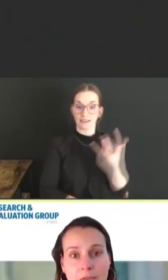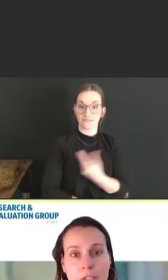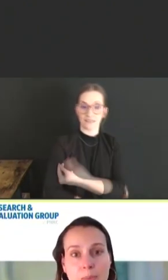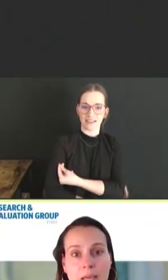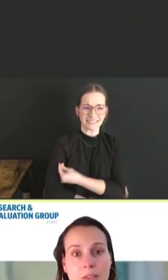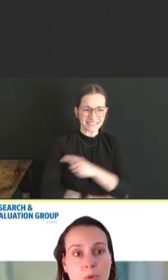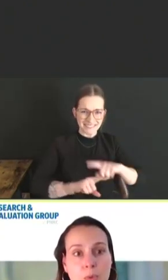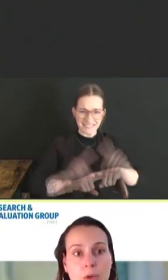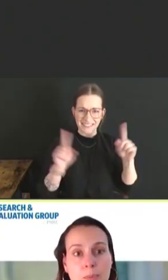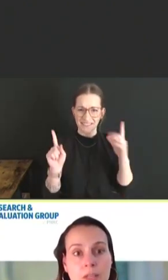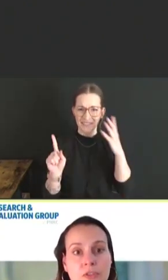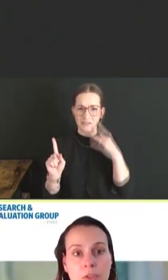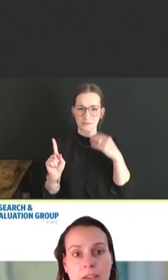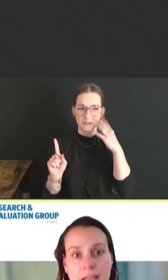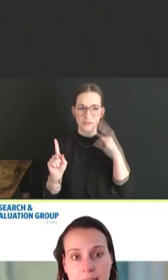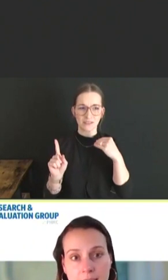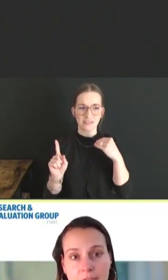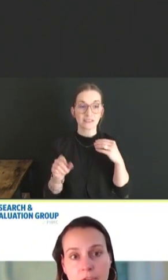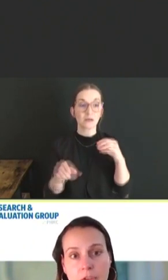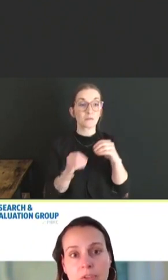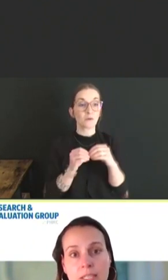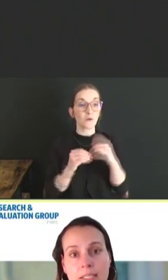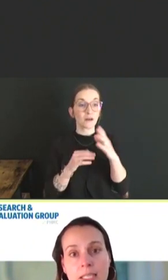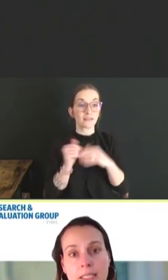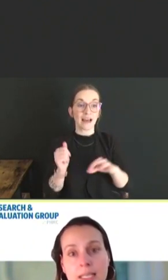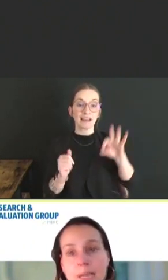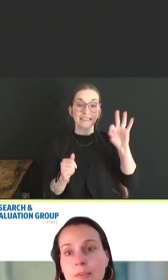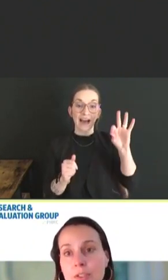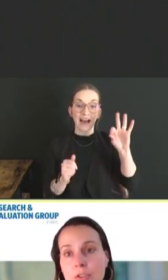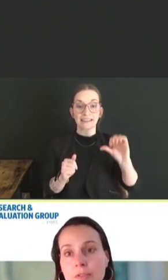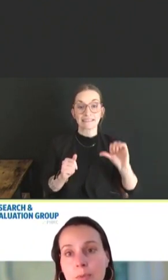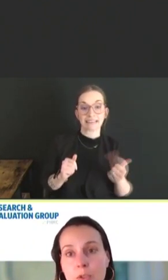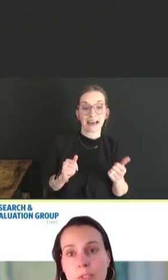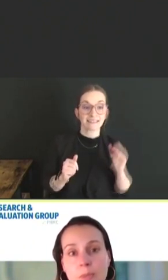10 respondents report being fully vaccinated for COVID-19 at the time of this survey, which was